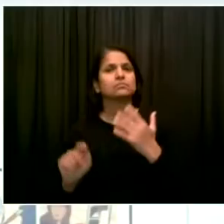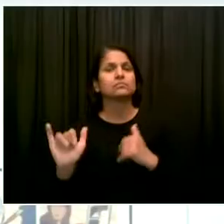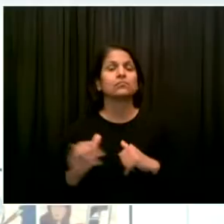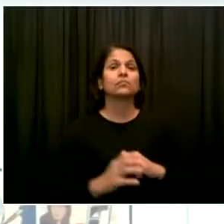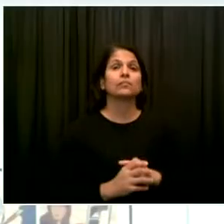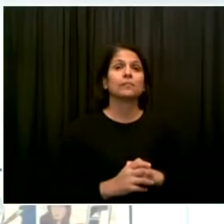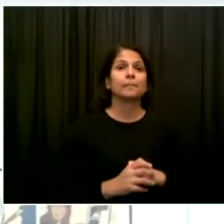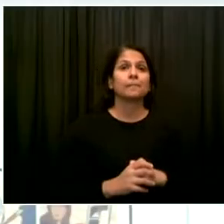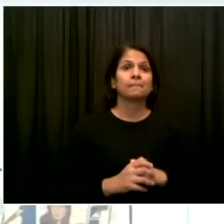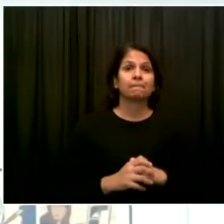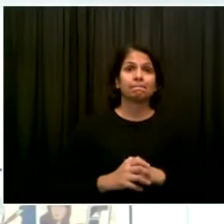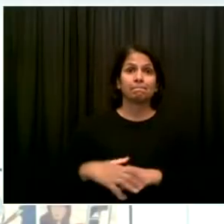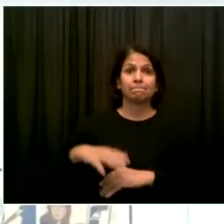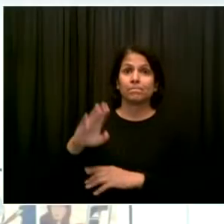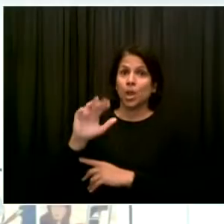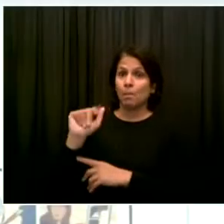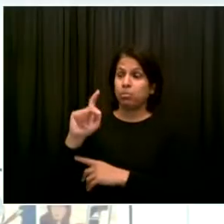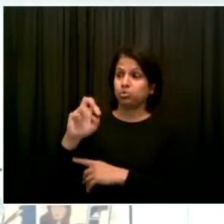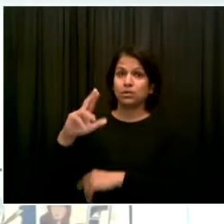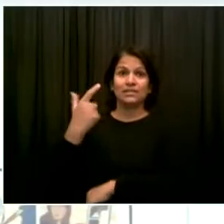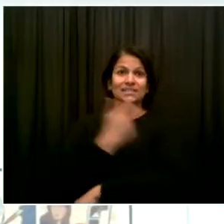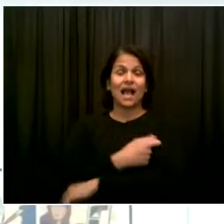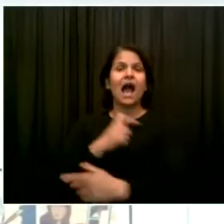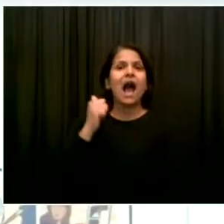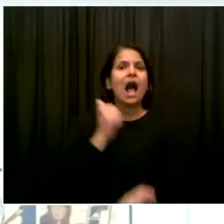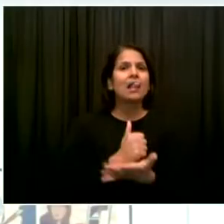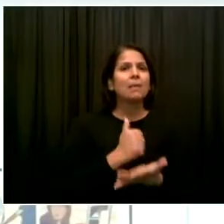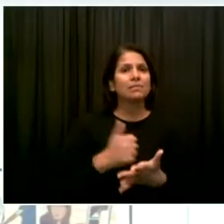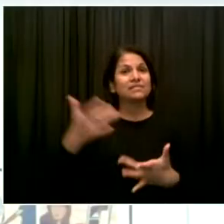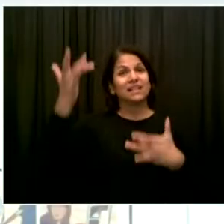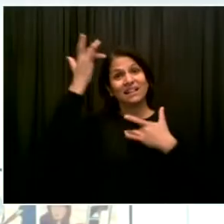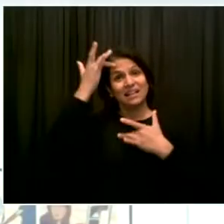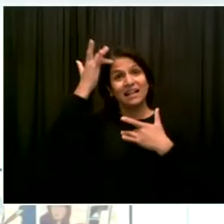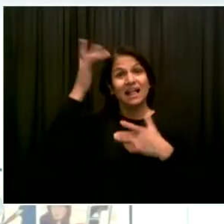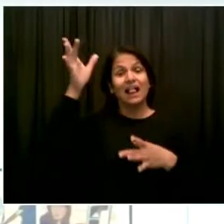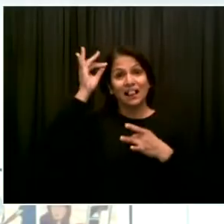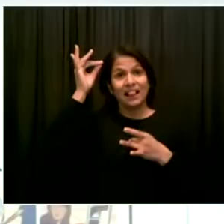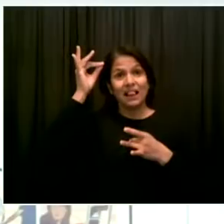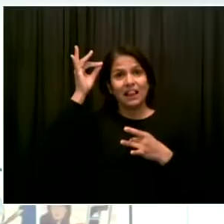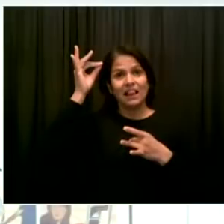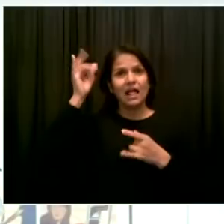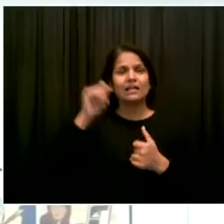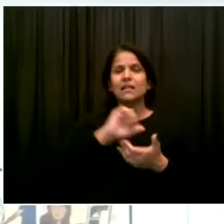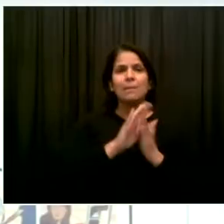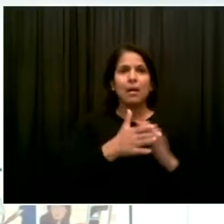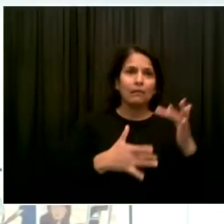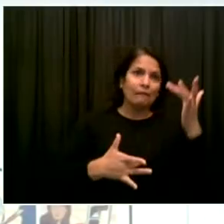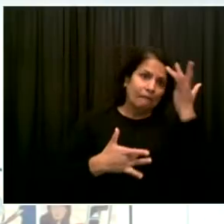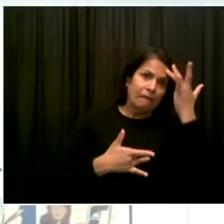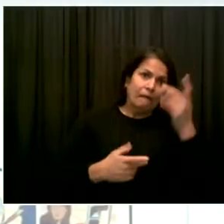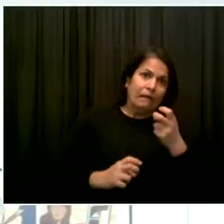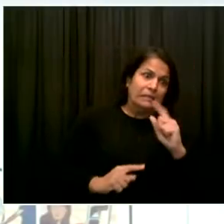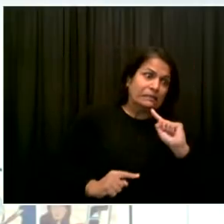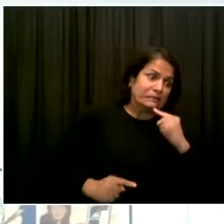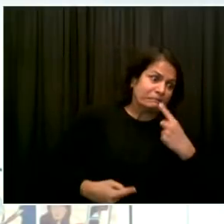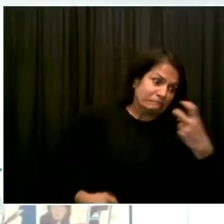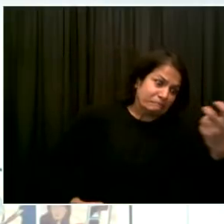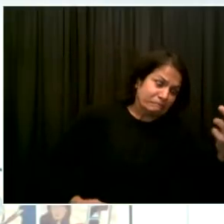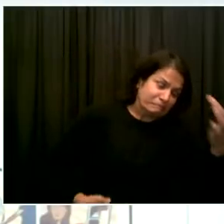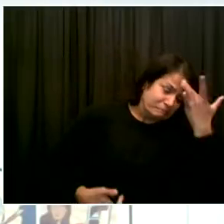HELP US SO WE CAN